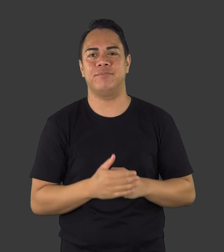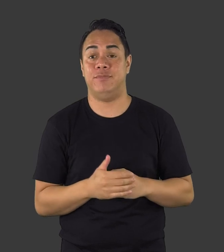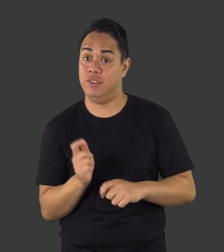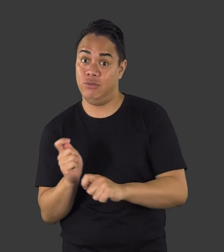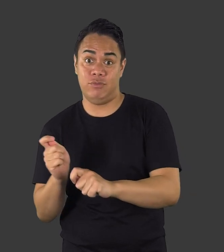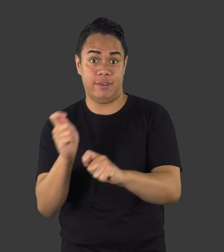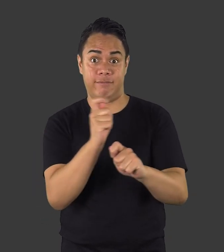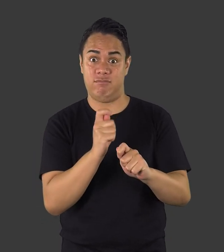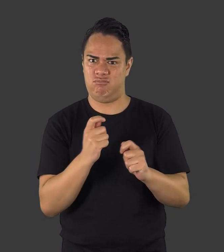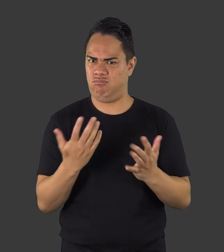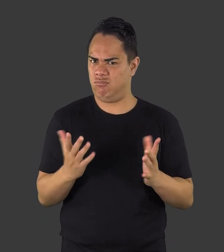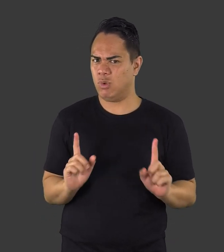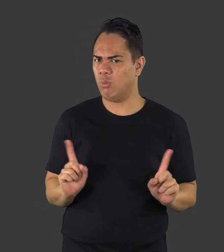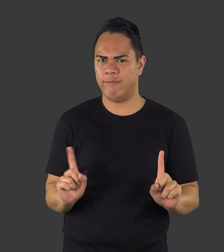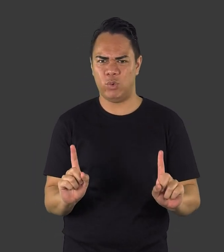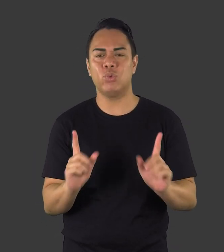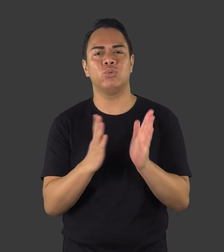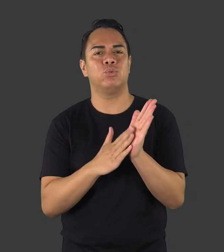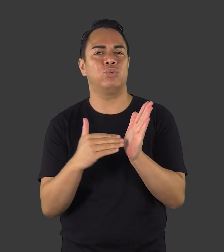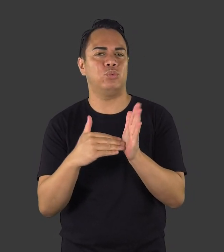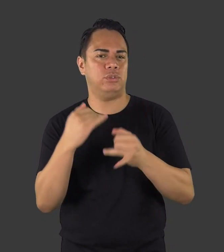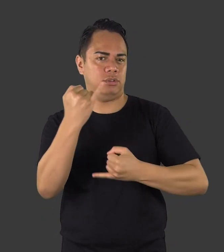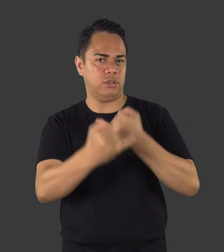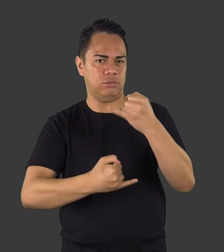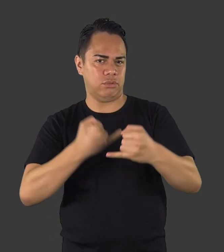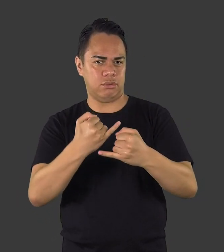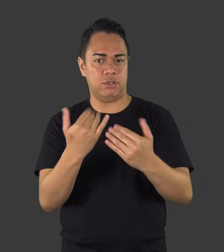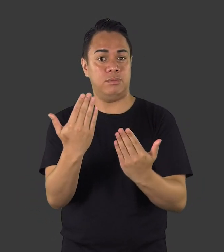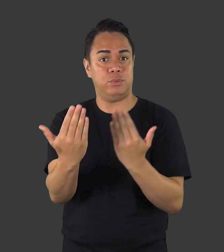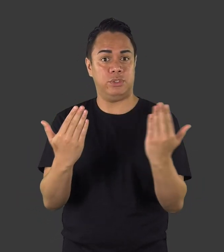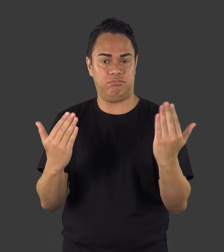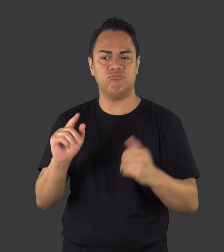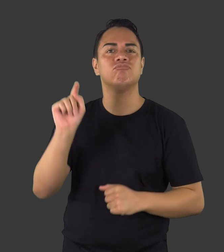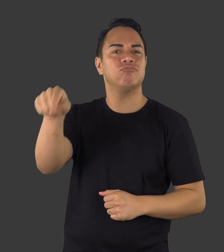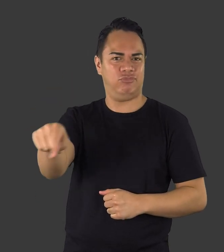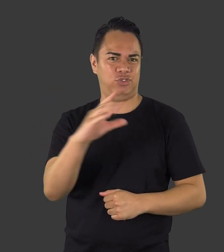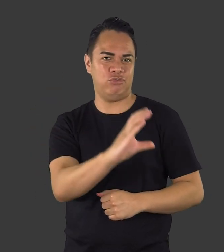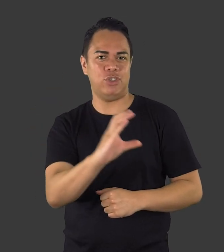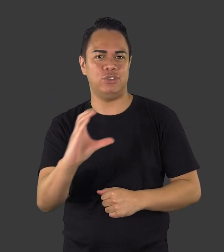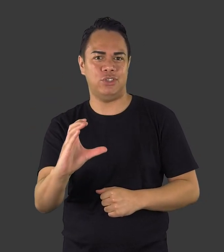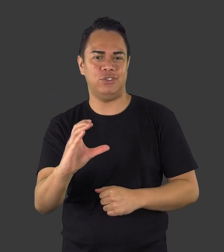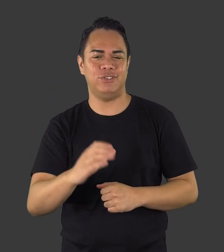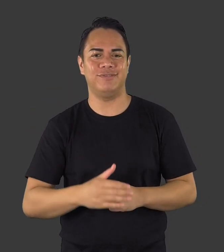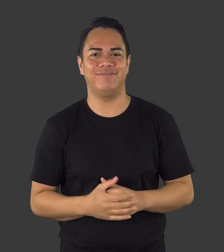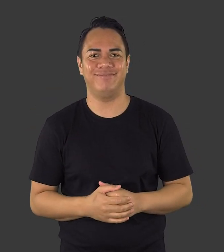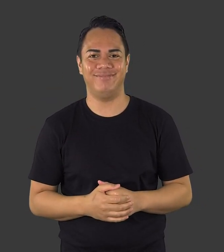for the New Zealand International Exhibition in Christchurch.